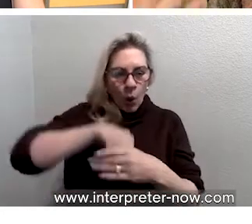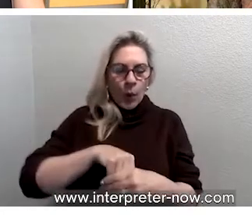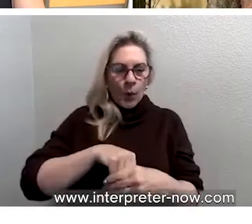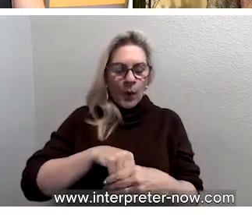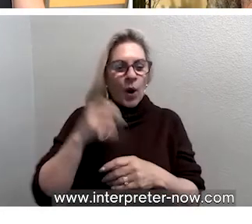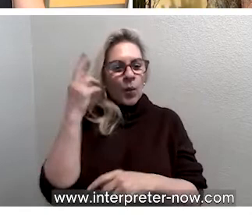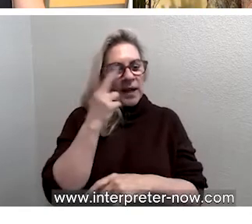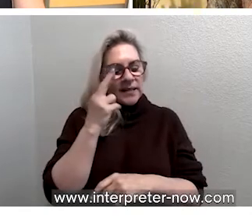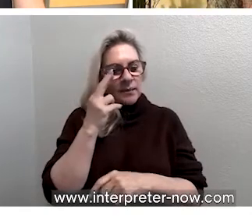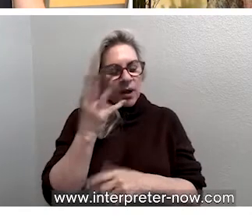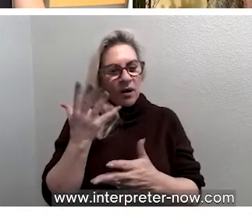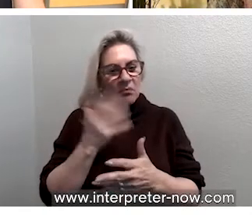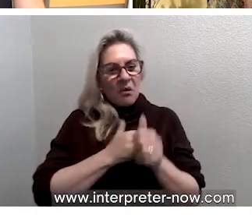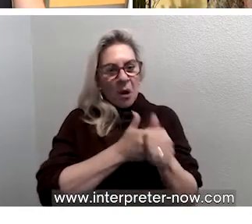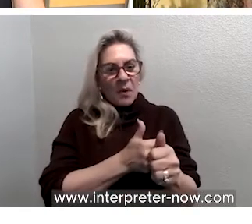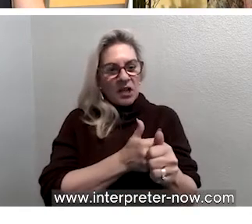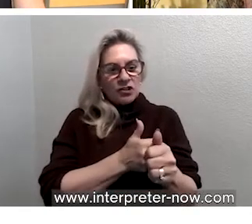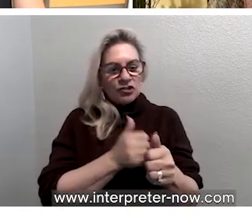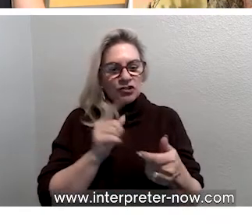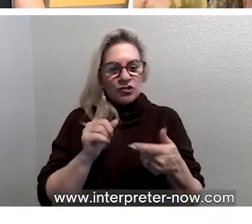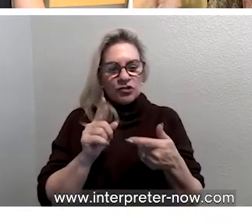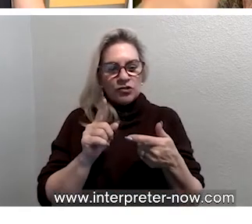sort of manner.